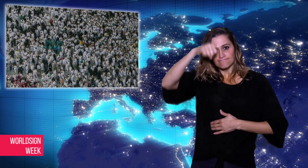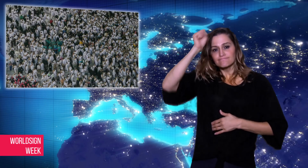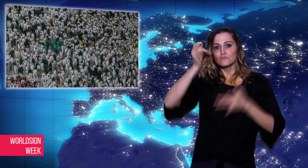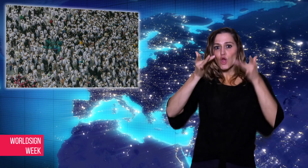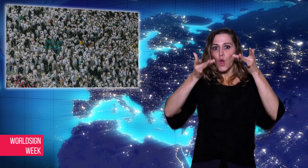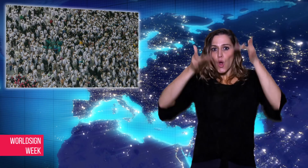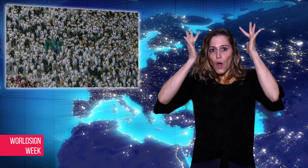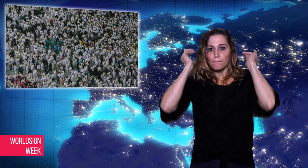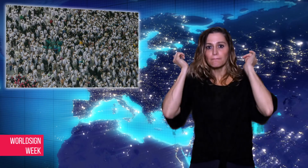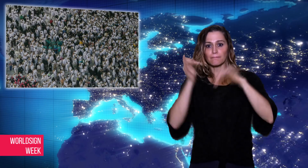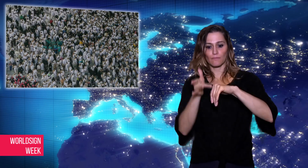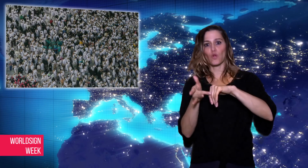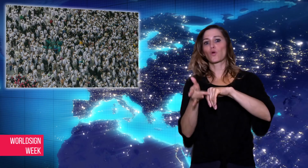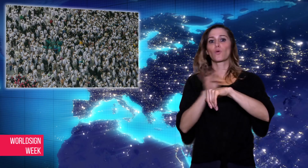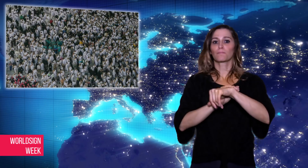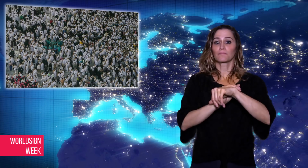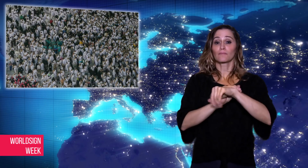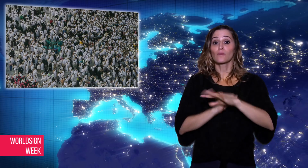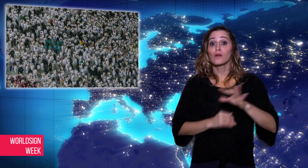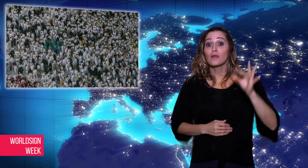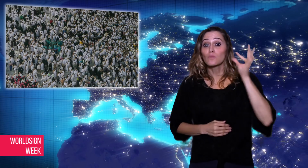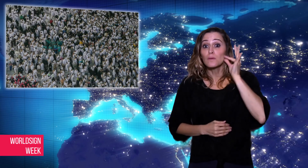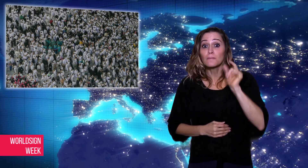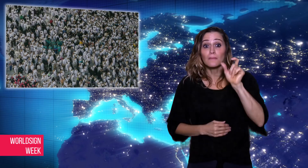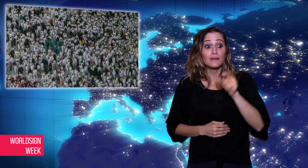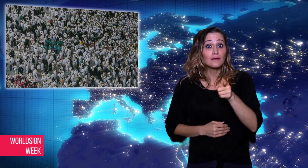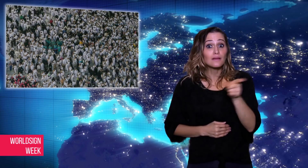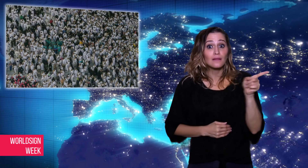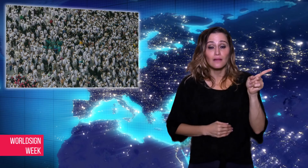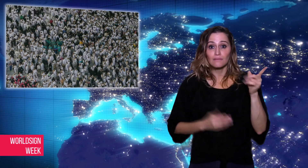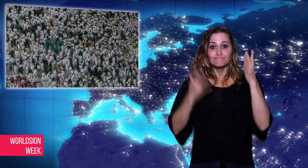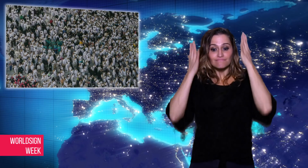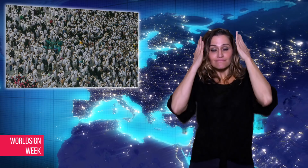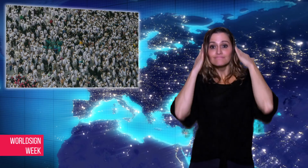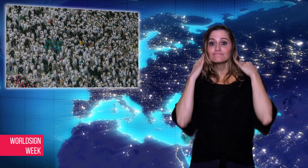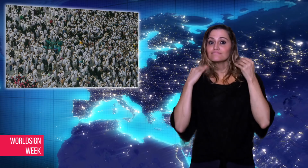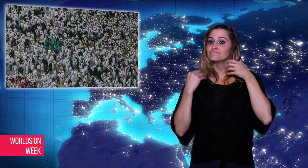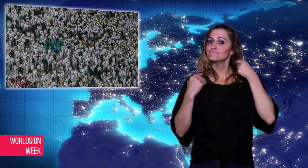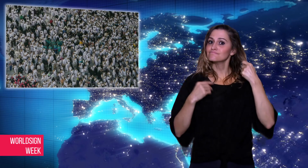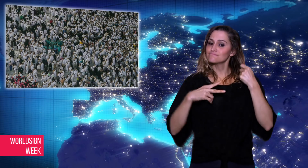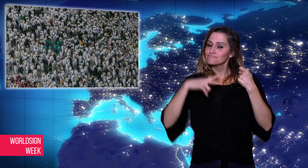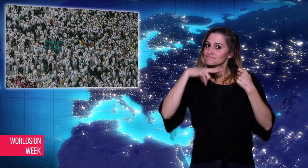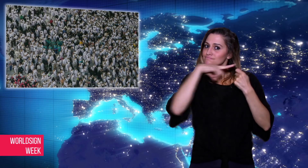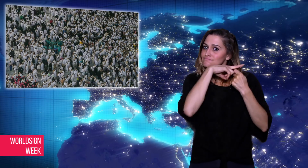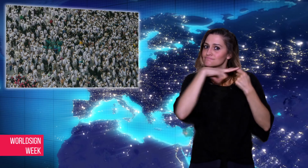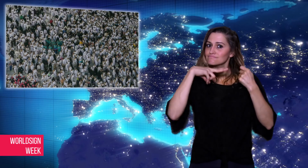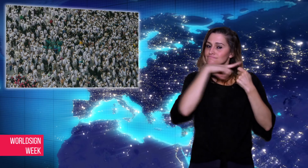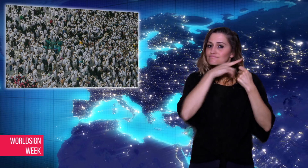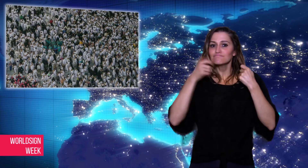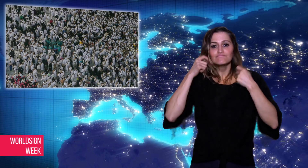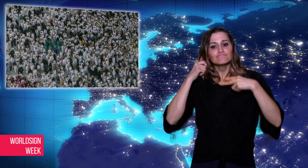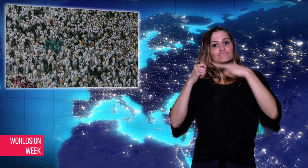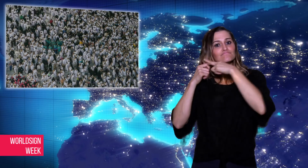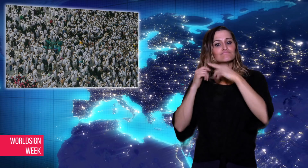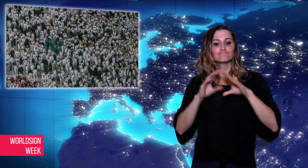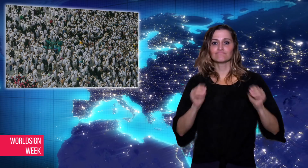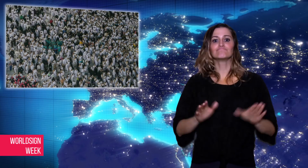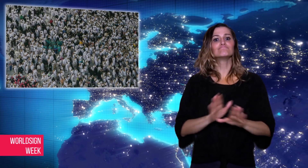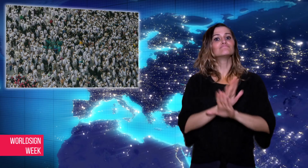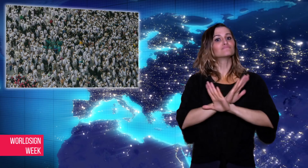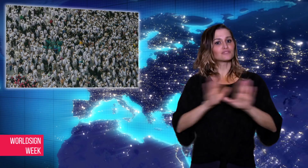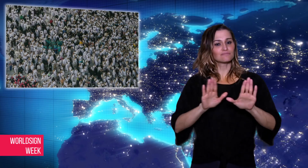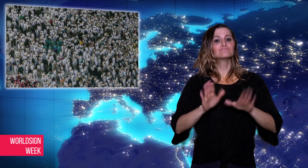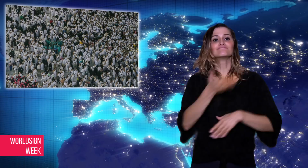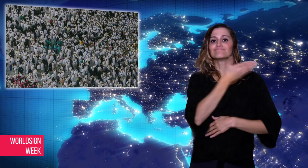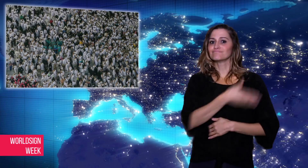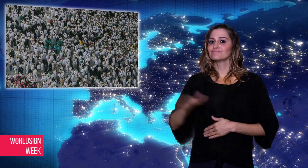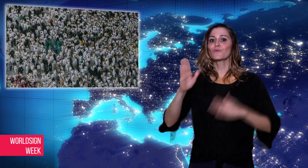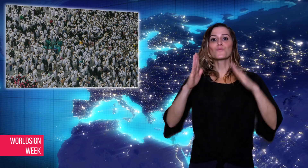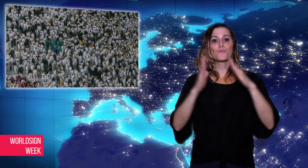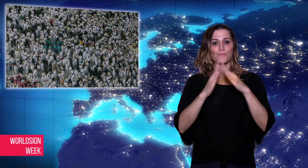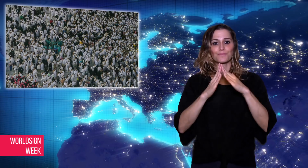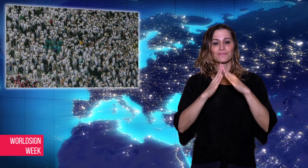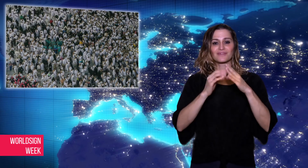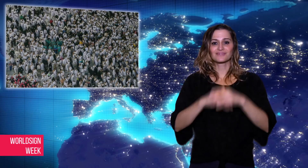before returning home.